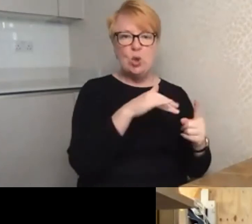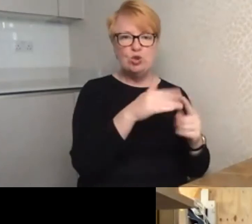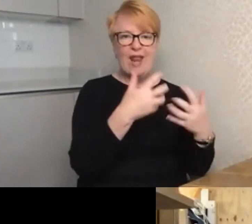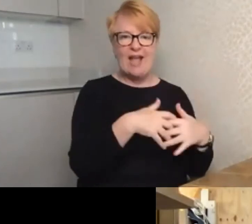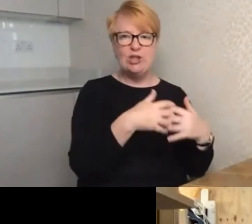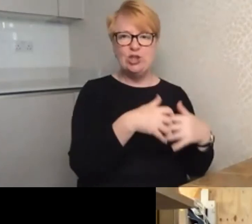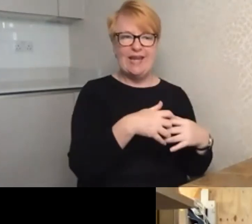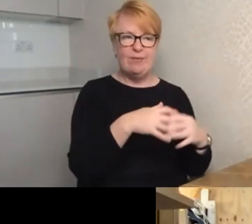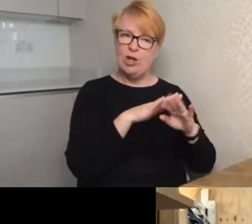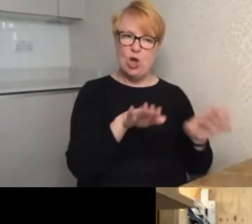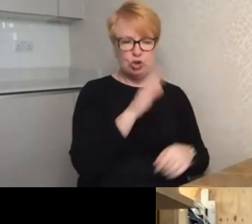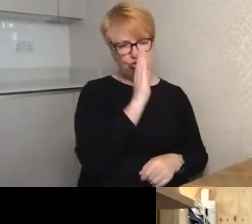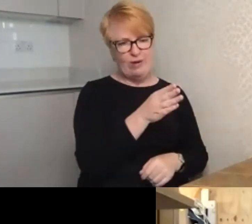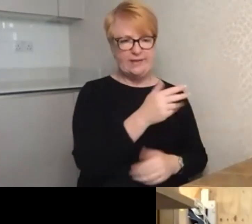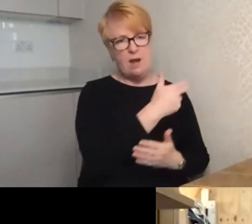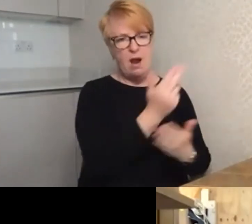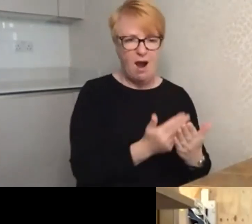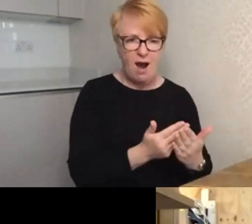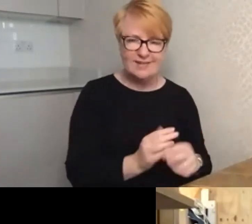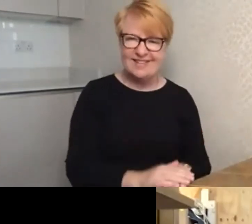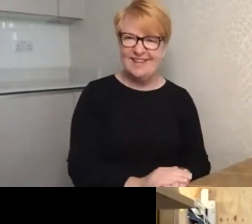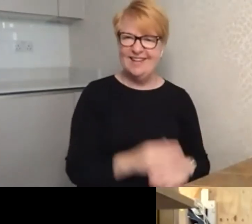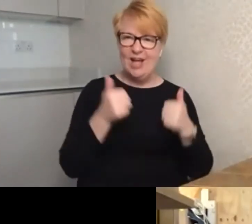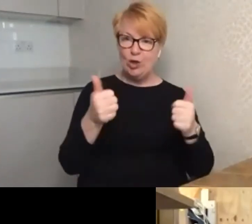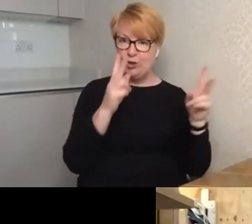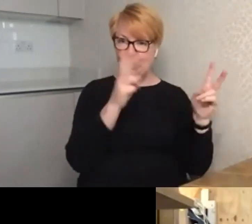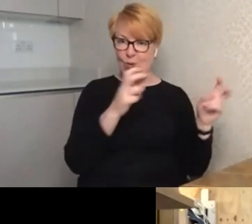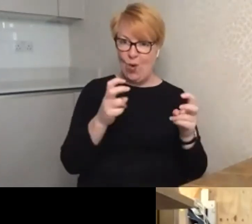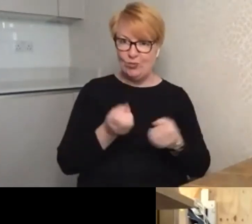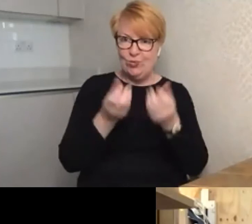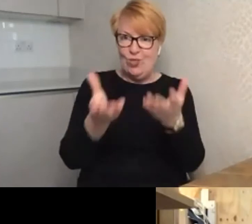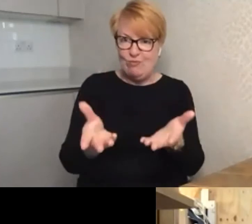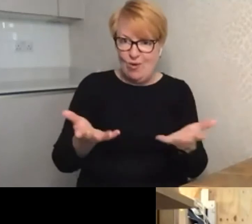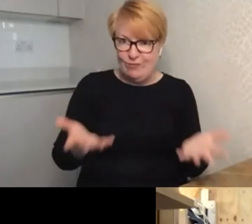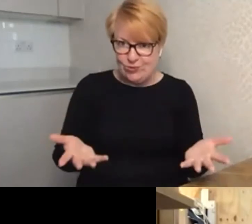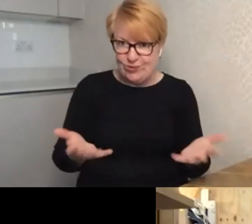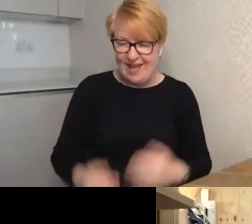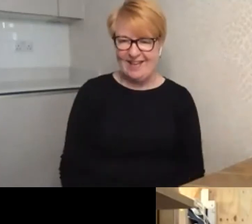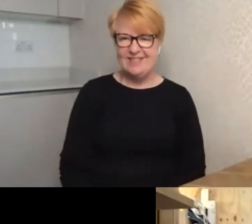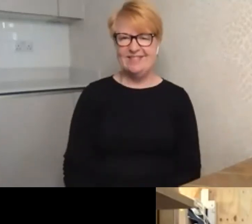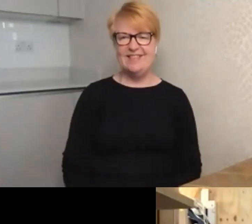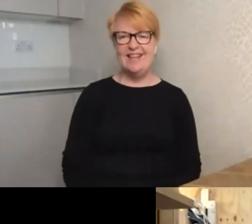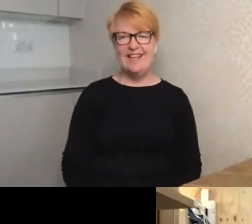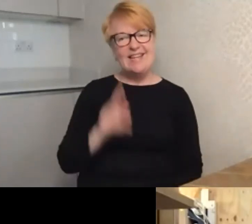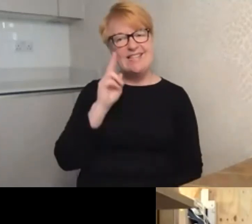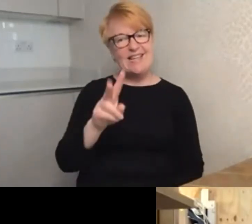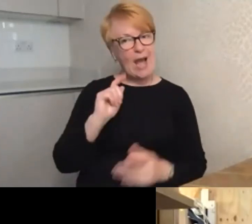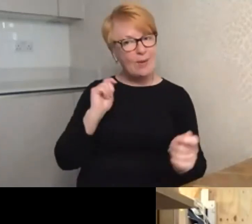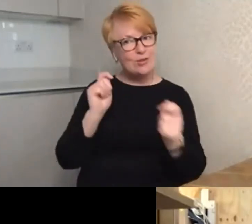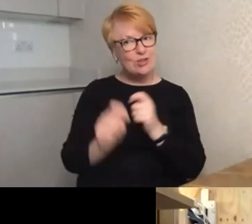a good quote to give for today. Let's see how the tide has turned! It's quite incredible. >> MAT: Yeah, absolutely.